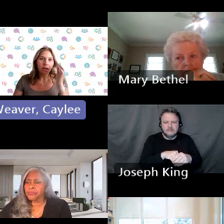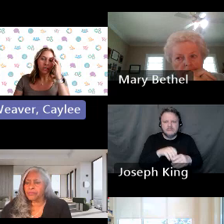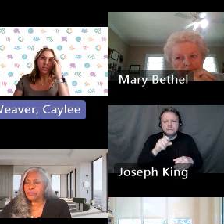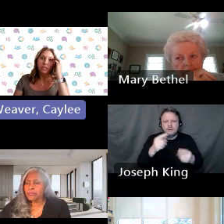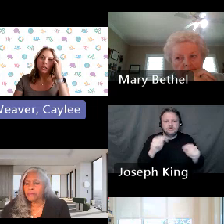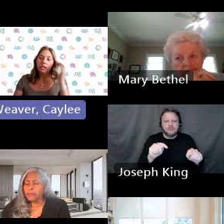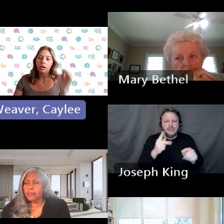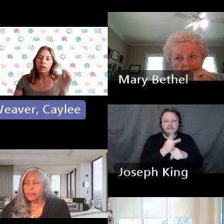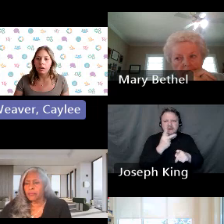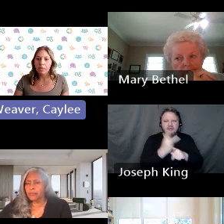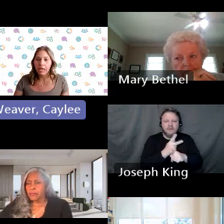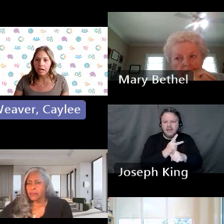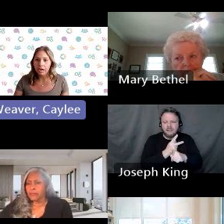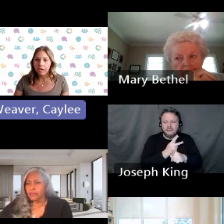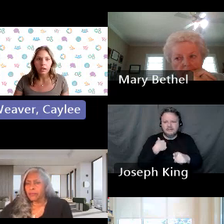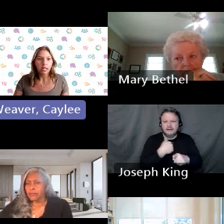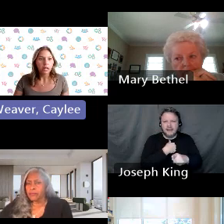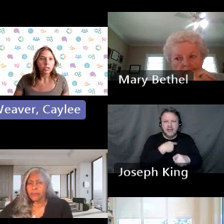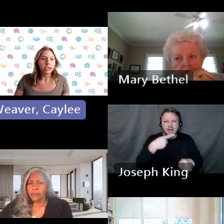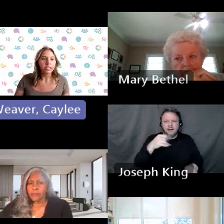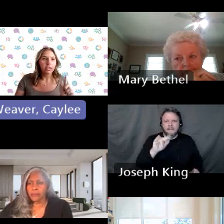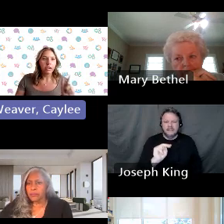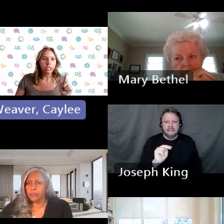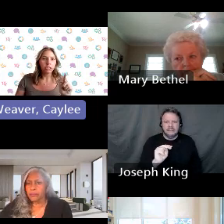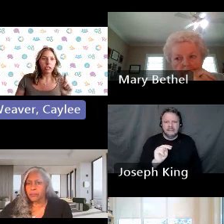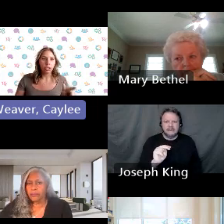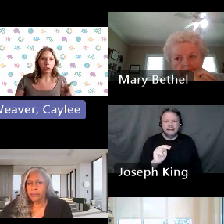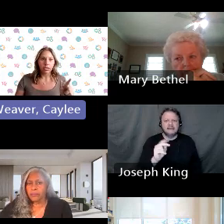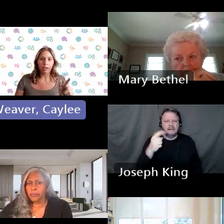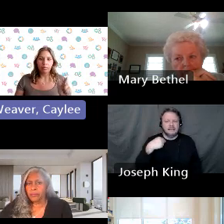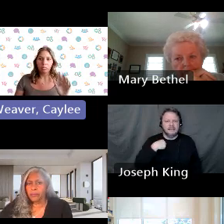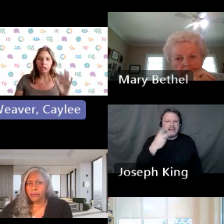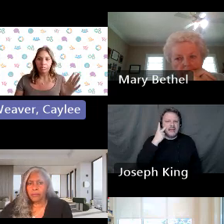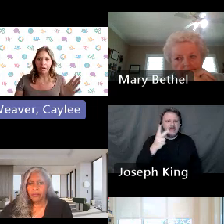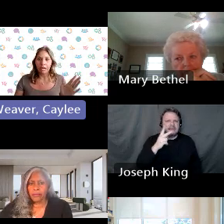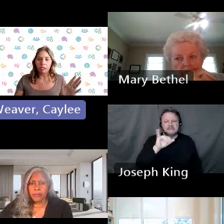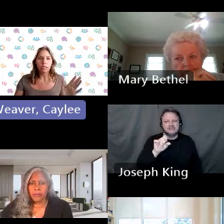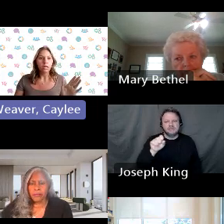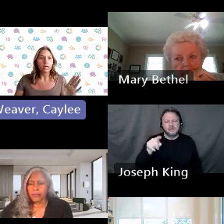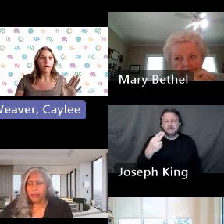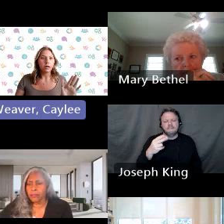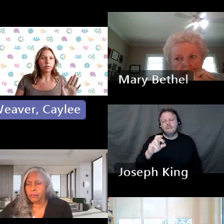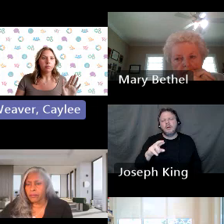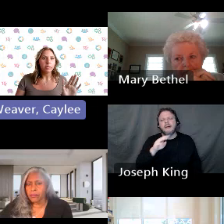So we're trying to figure out our pinning. So I see that Joseph which Michael?